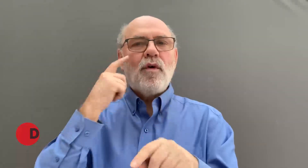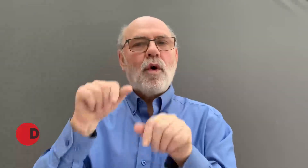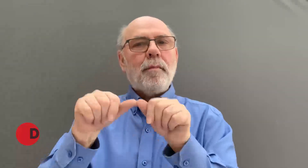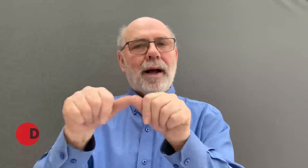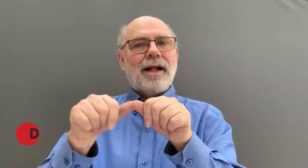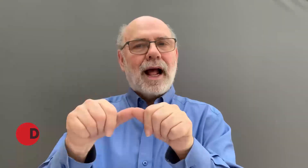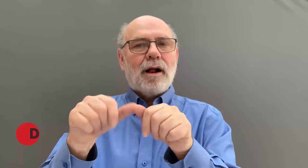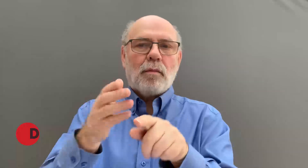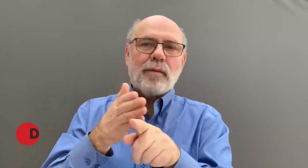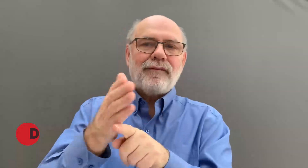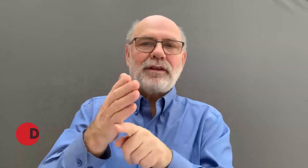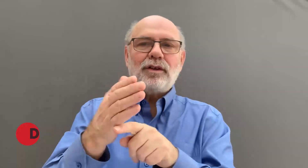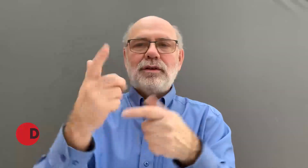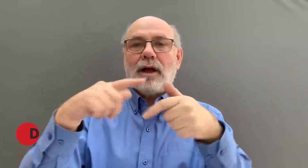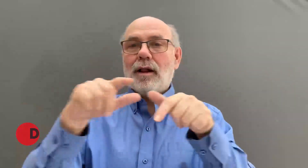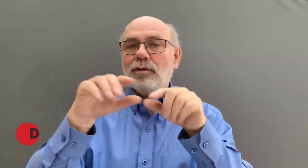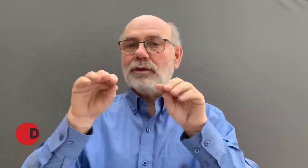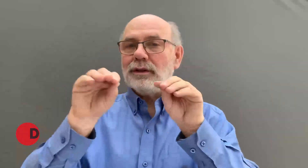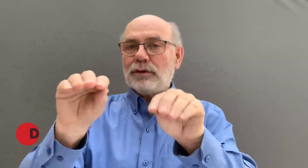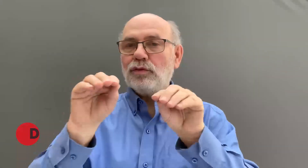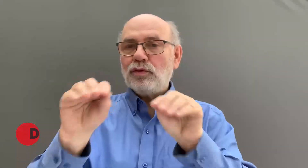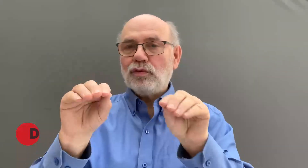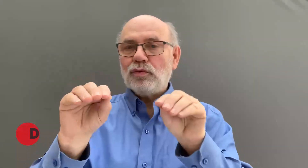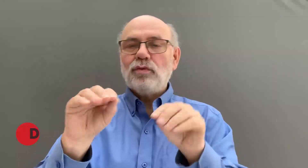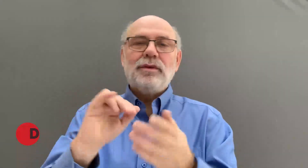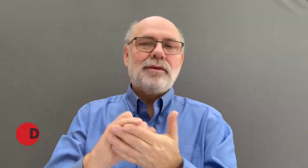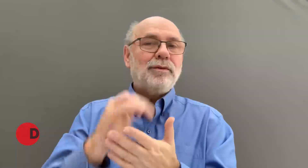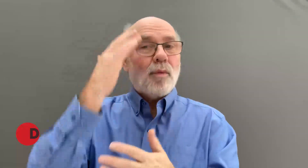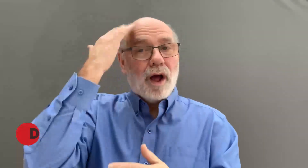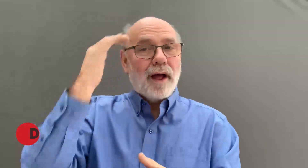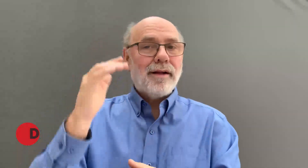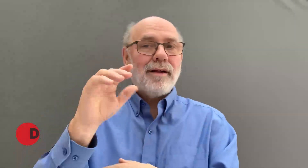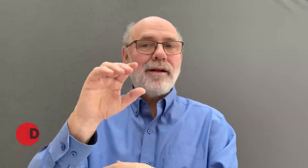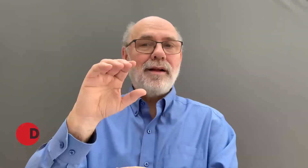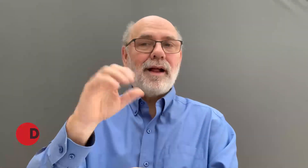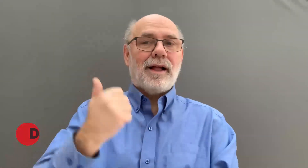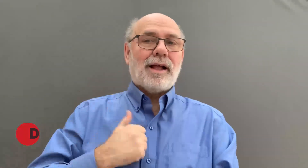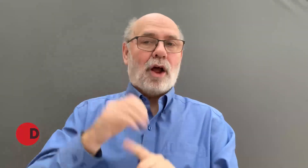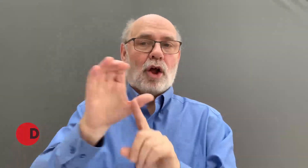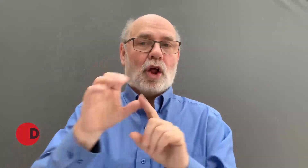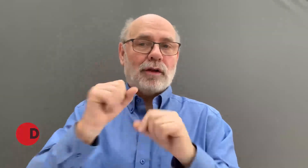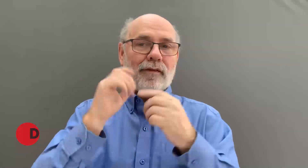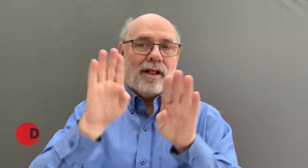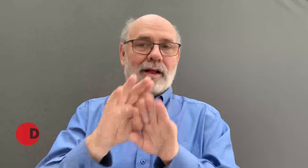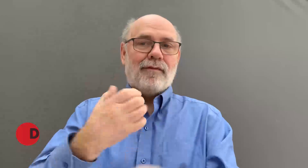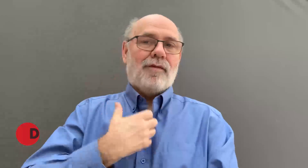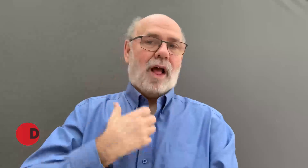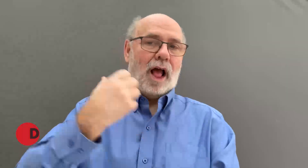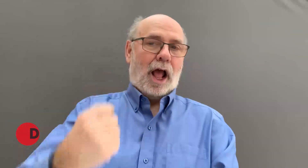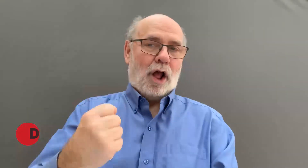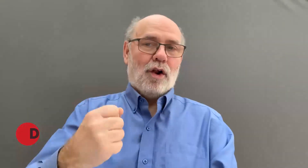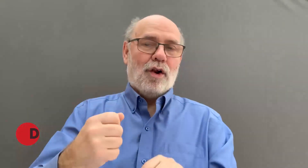maintain professional sign language teaching. This is why the Cultural Cultural Society of the Deaf hired me